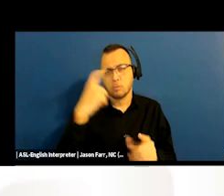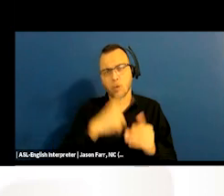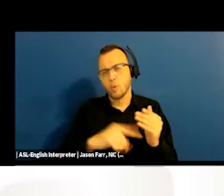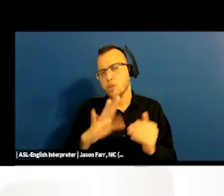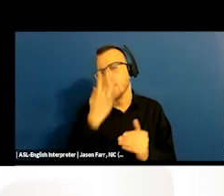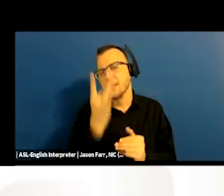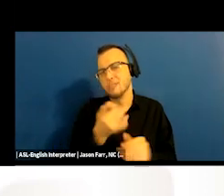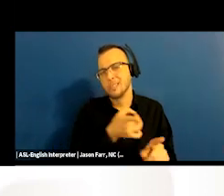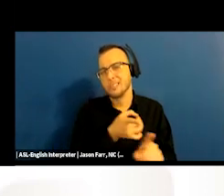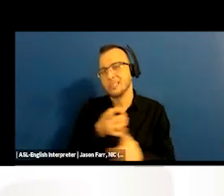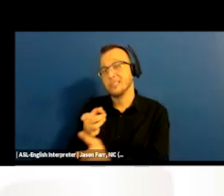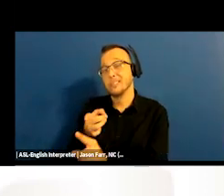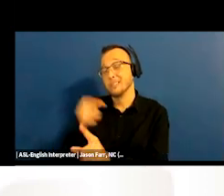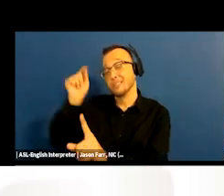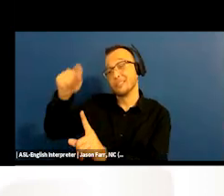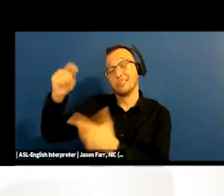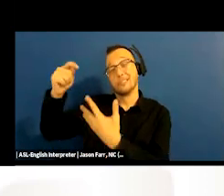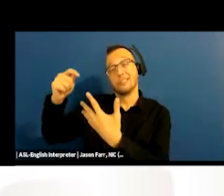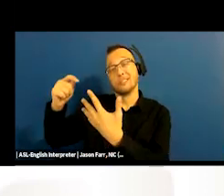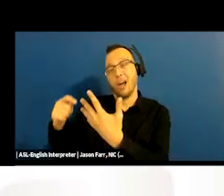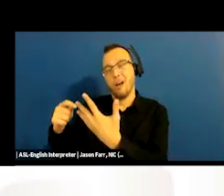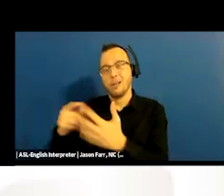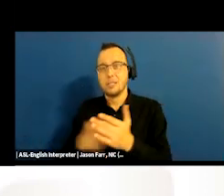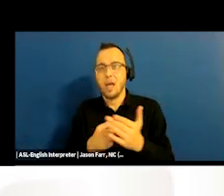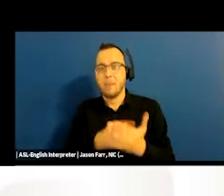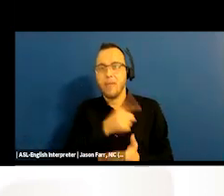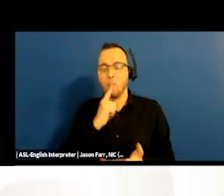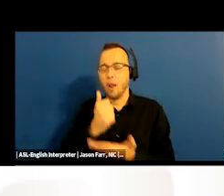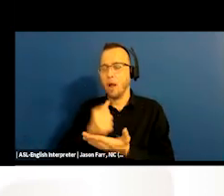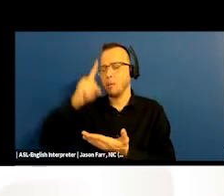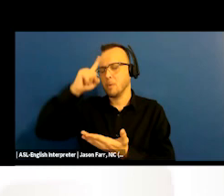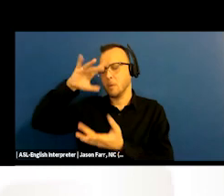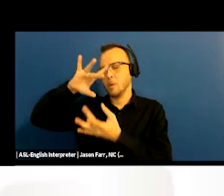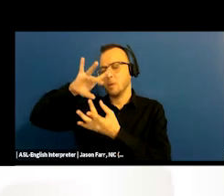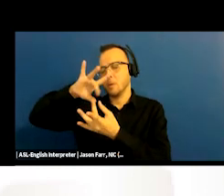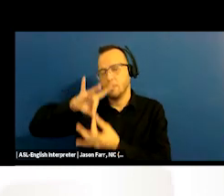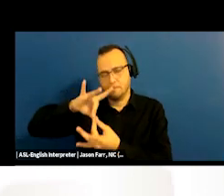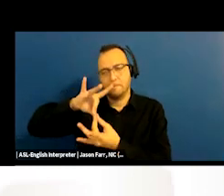And I've really learned that kind of asking them, like, if someone was really closed off to you,